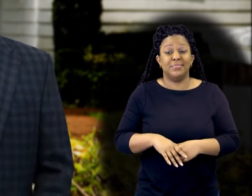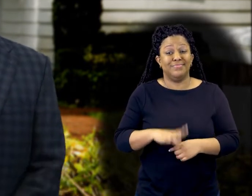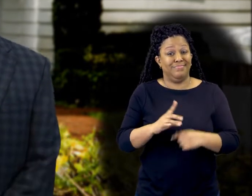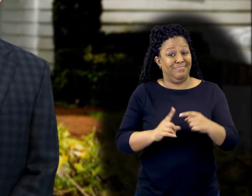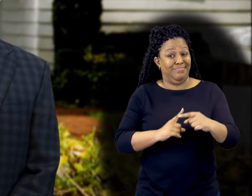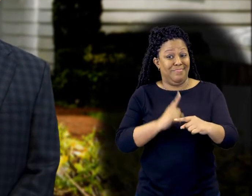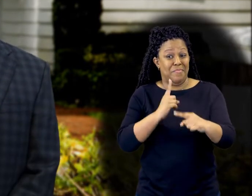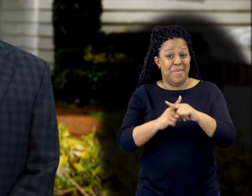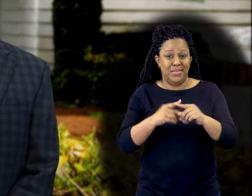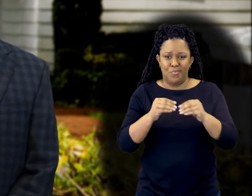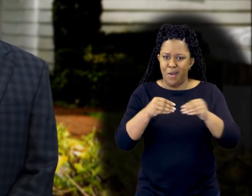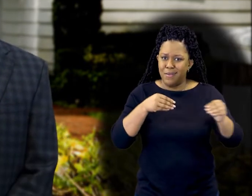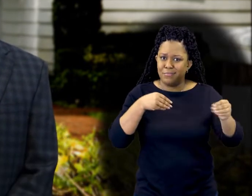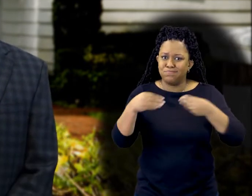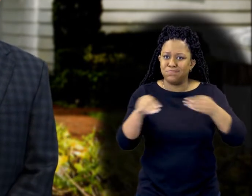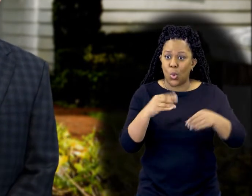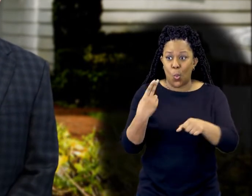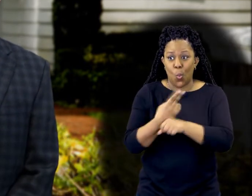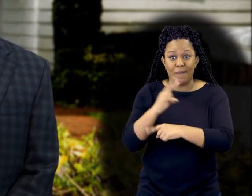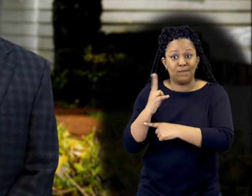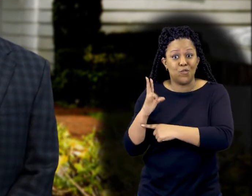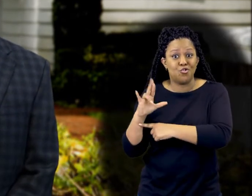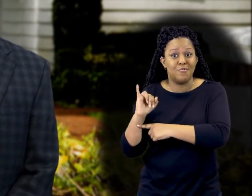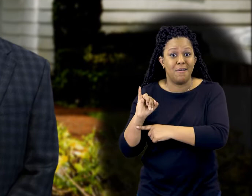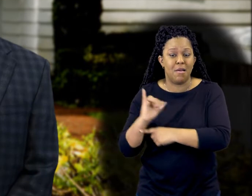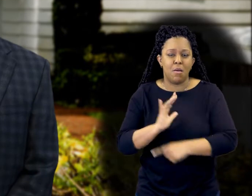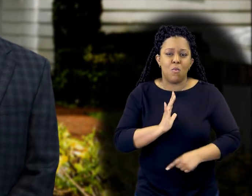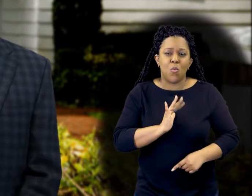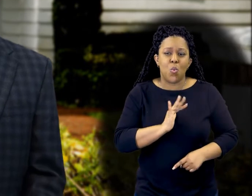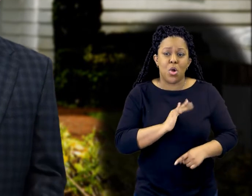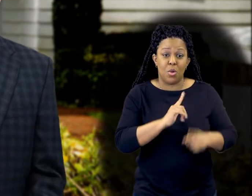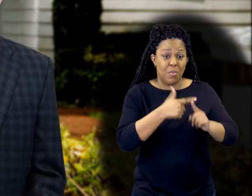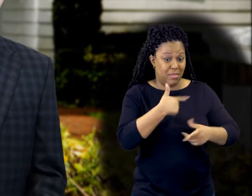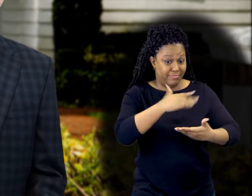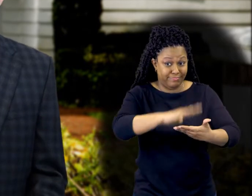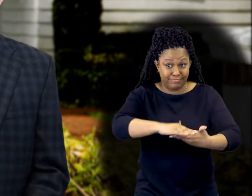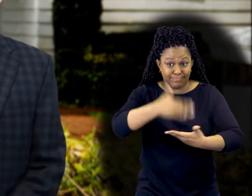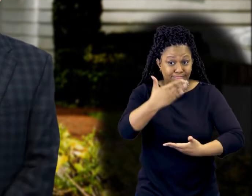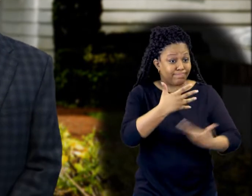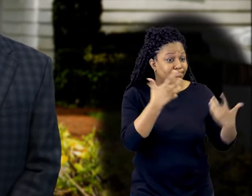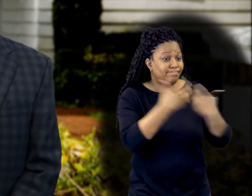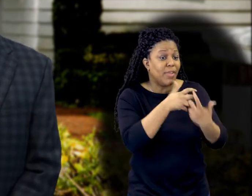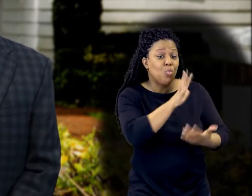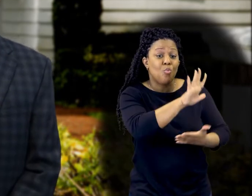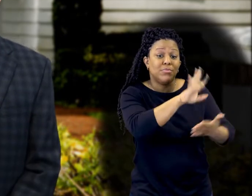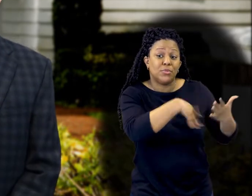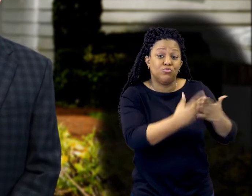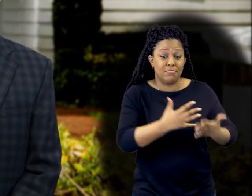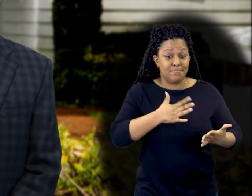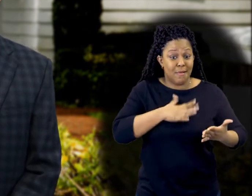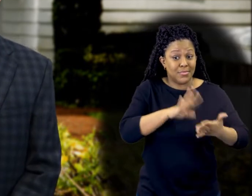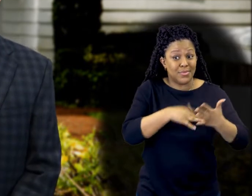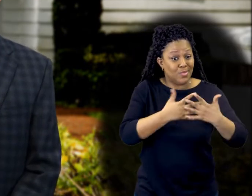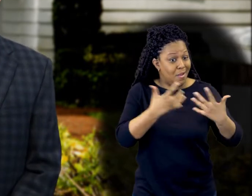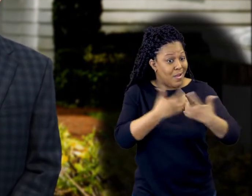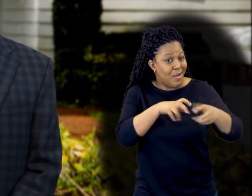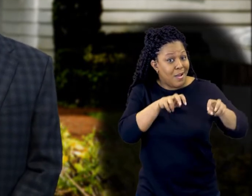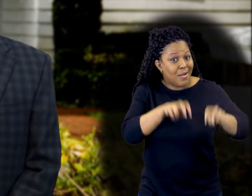Plus, there's more scheduling flexibility than with an on-site interpreter. This means it's easier to accommodate my clients' schedules.